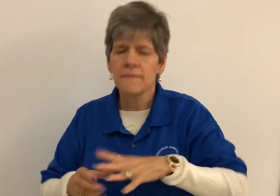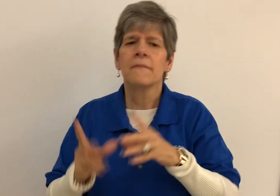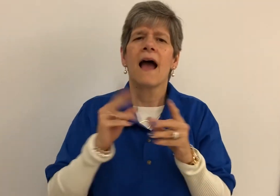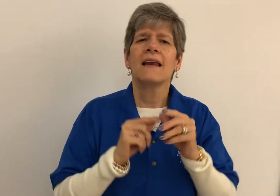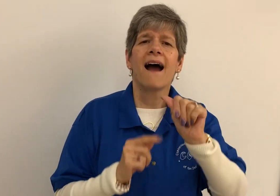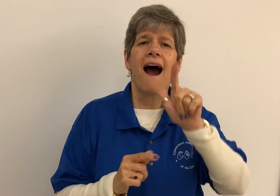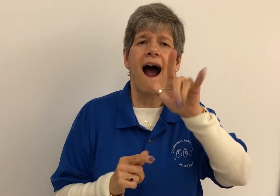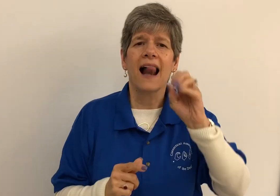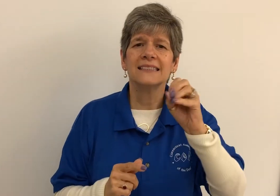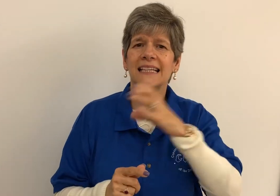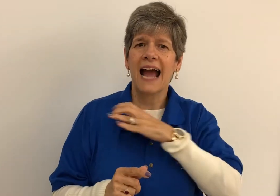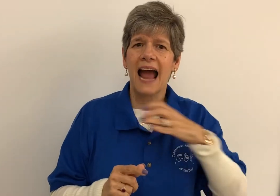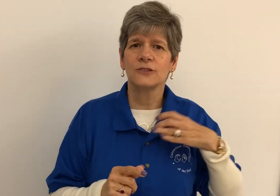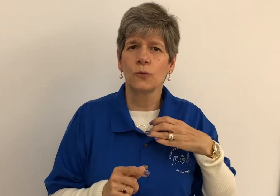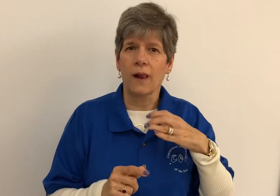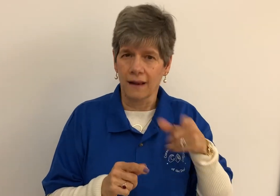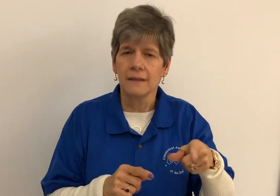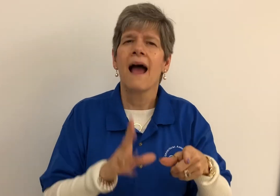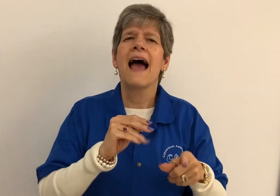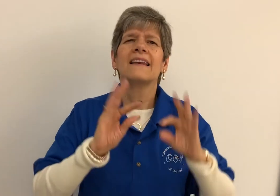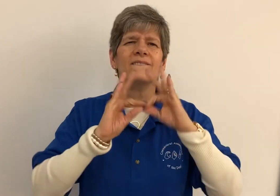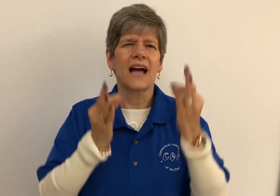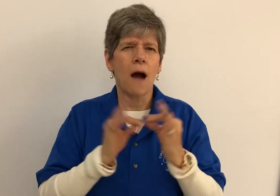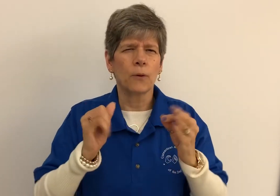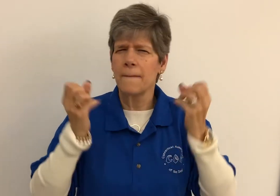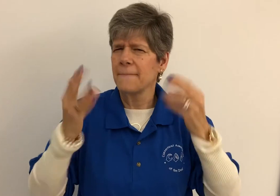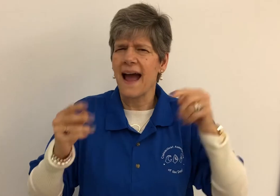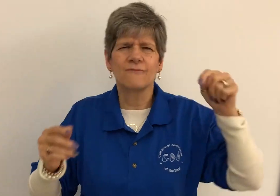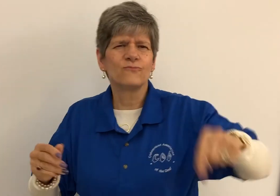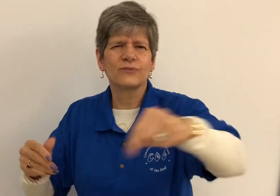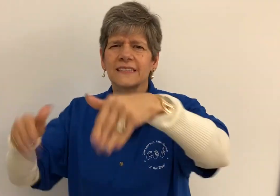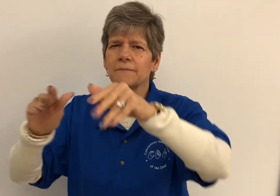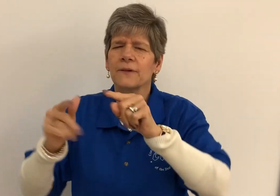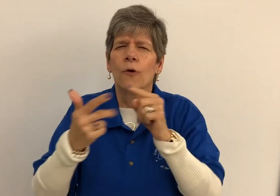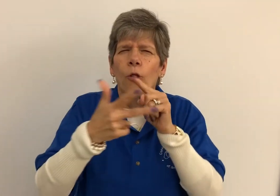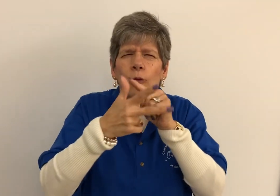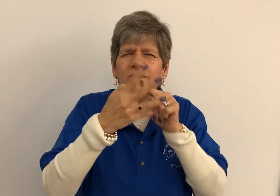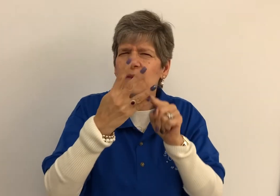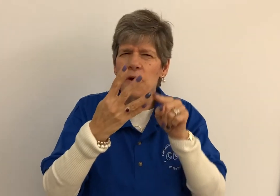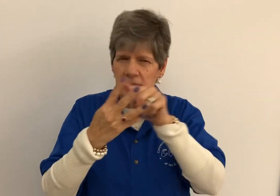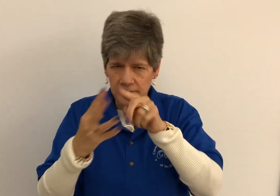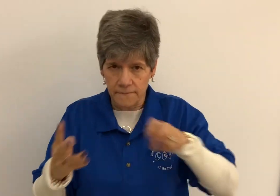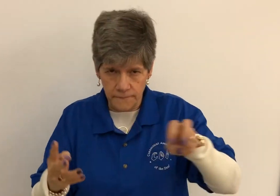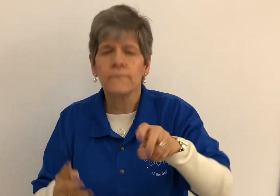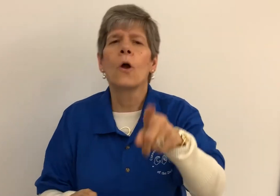and also Alice Cogswell and her family's burial plot.